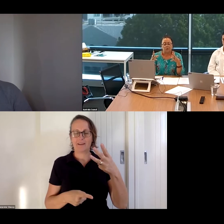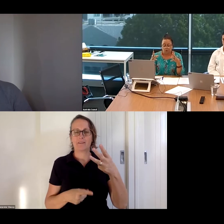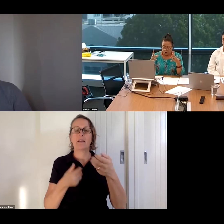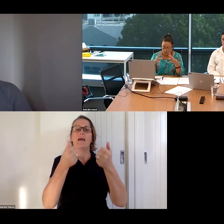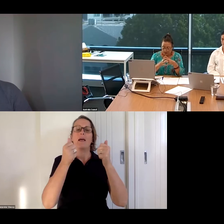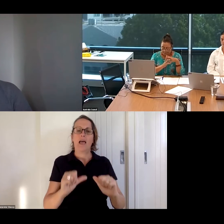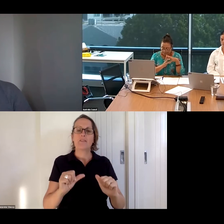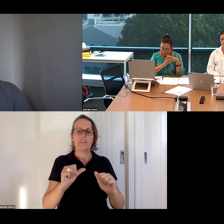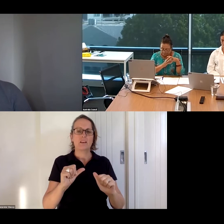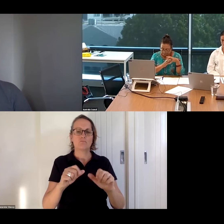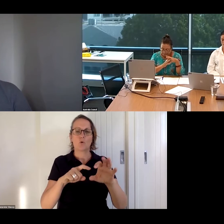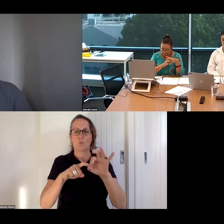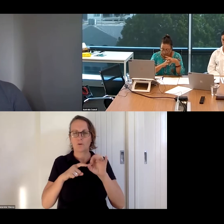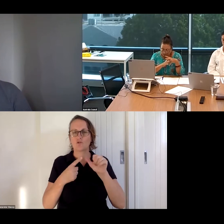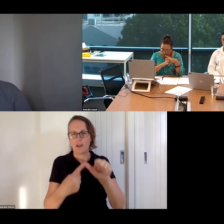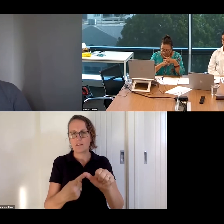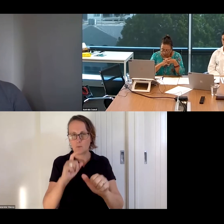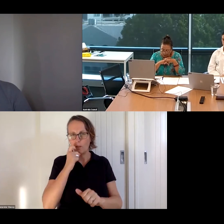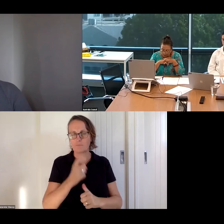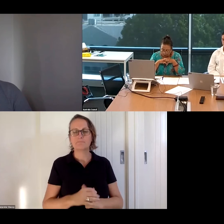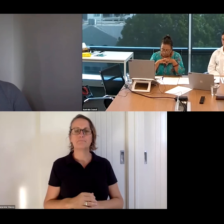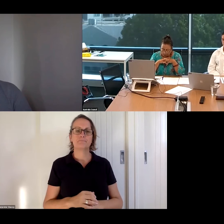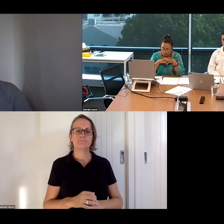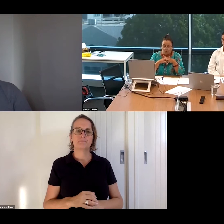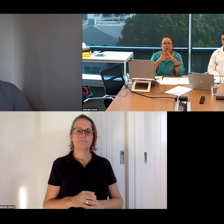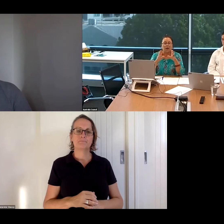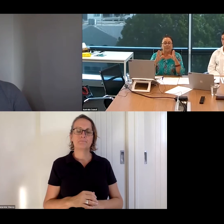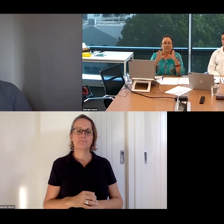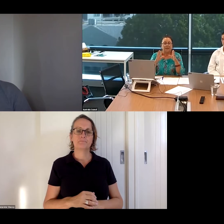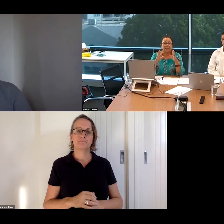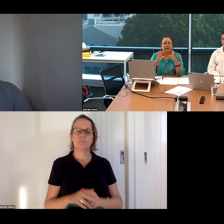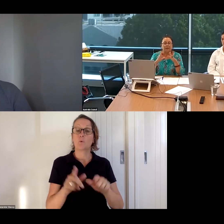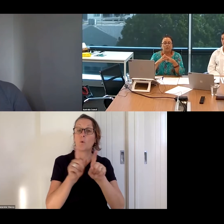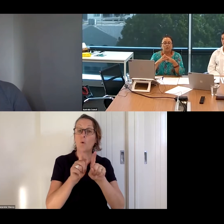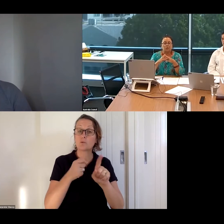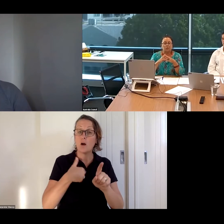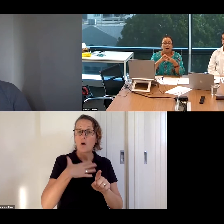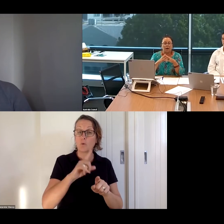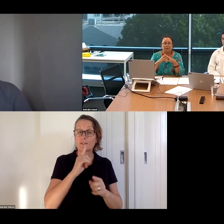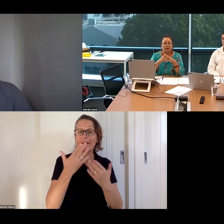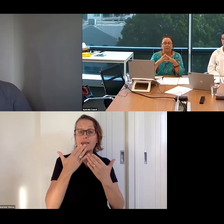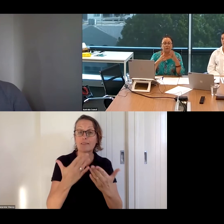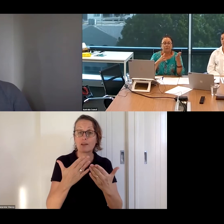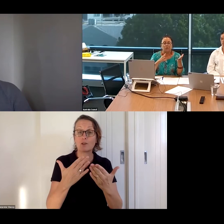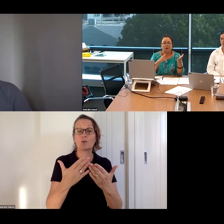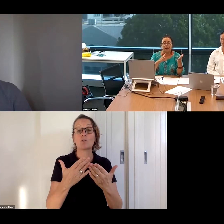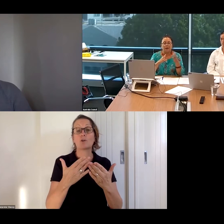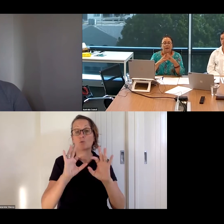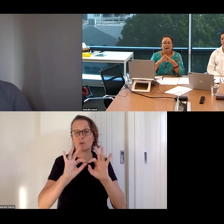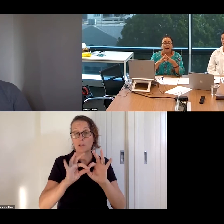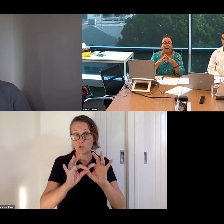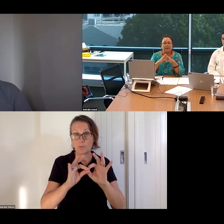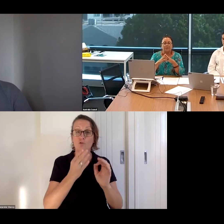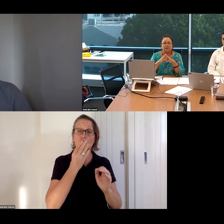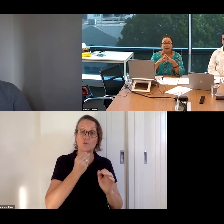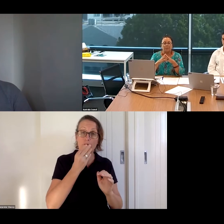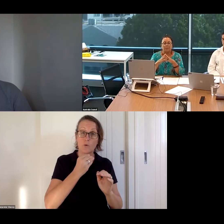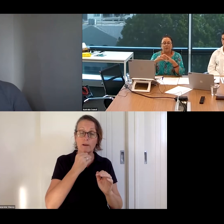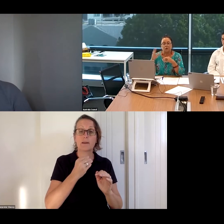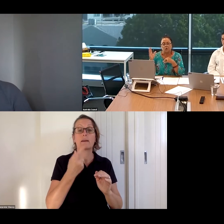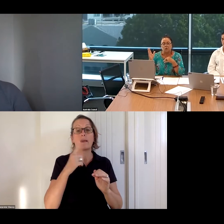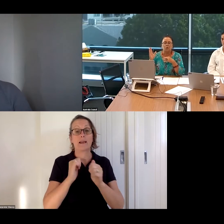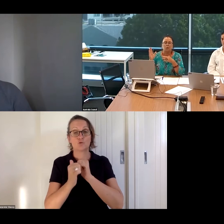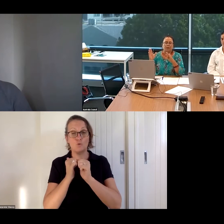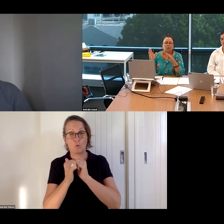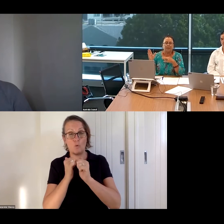the Q and A. I'd also like to say thank you to the lovely Chevoy and Sean, who'll be joining us